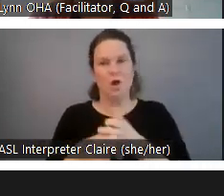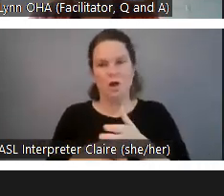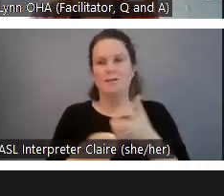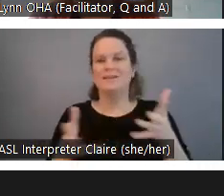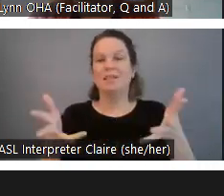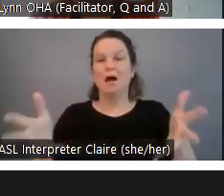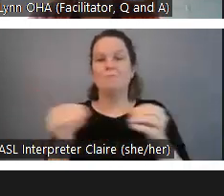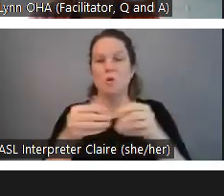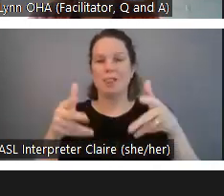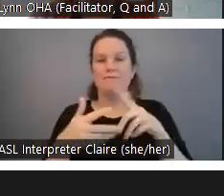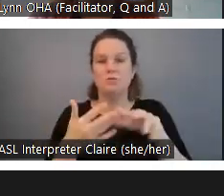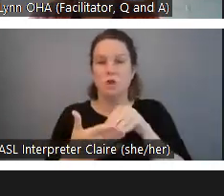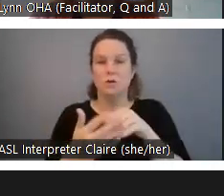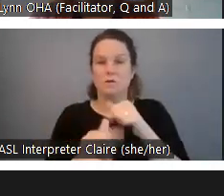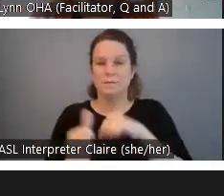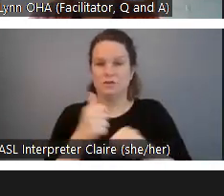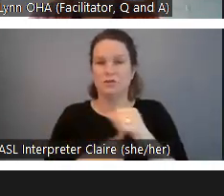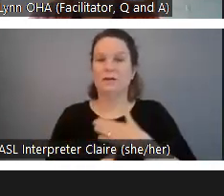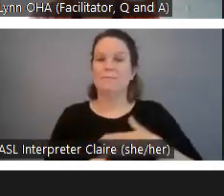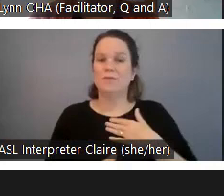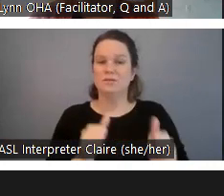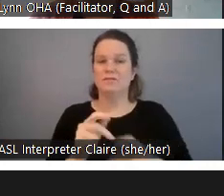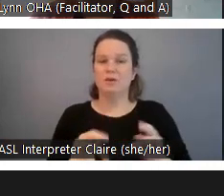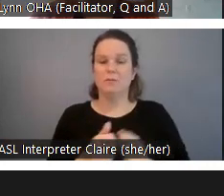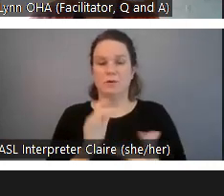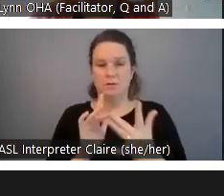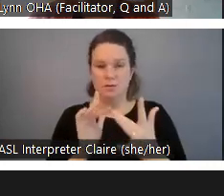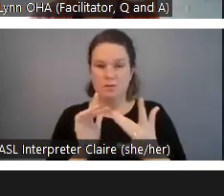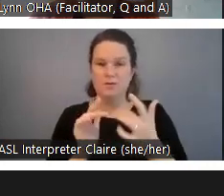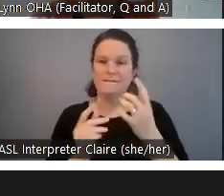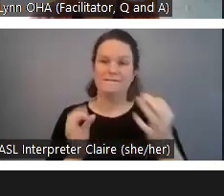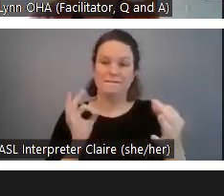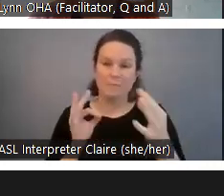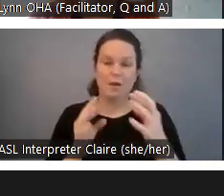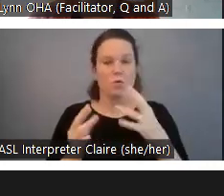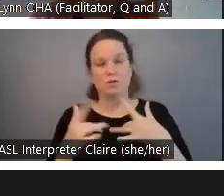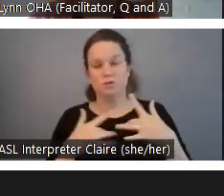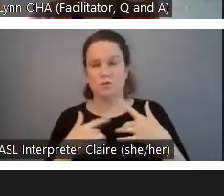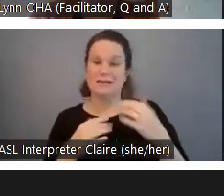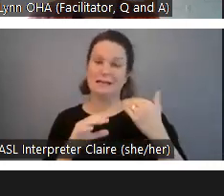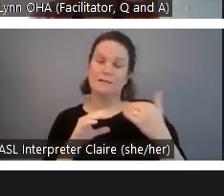Please reach out with any follow-up questions, feedback, or concerns. Our email